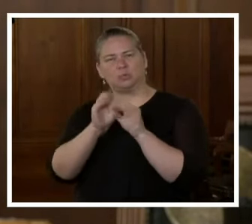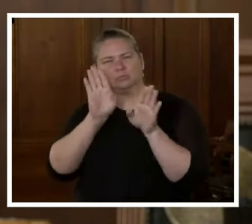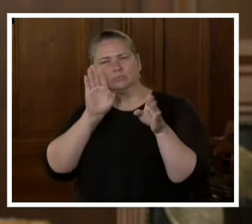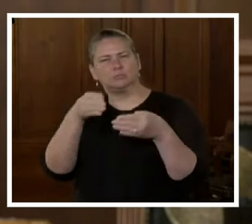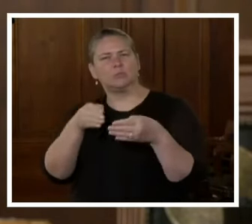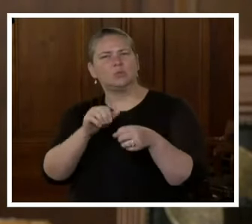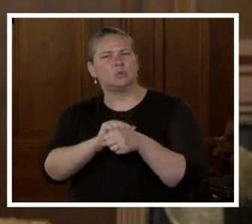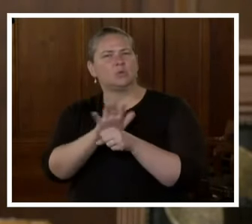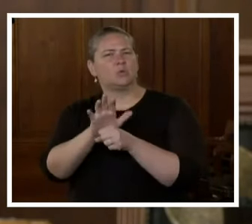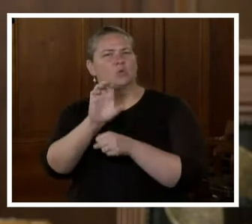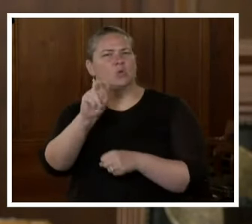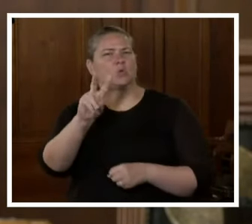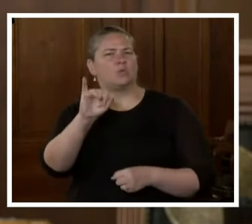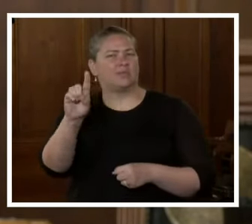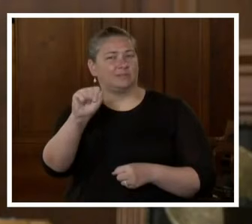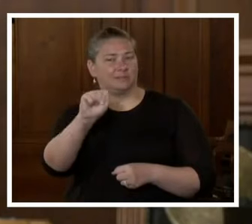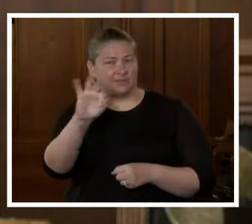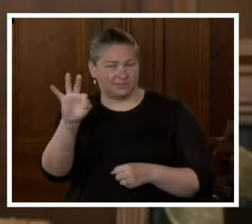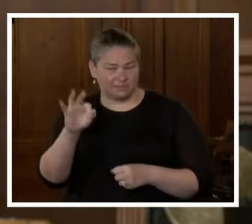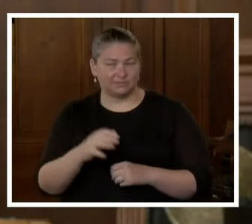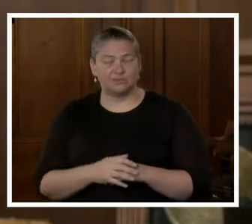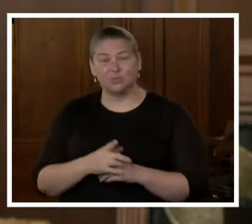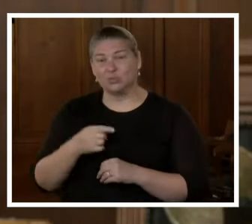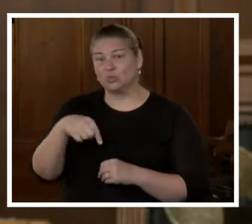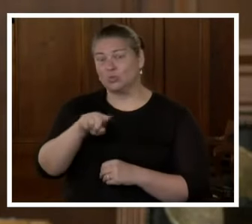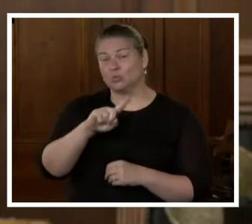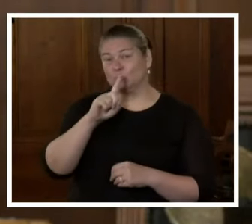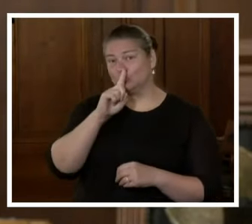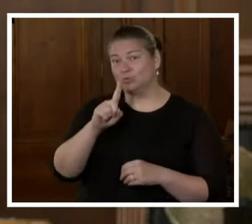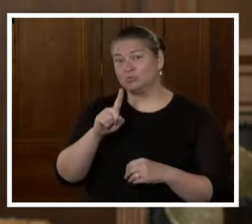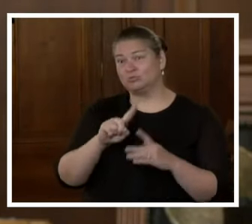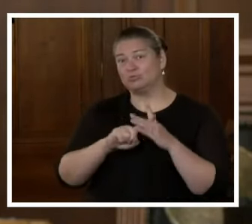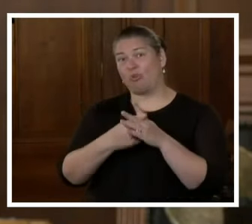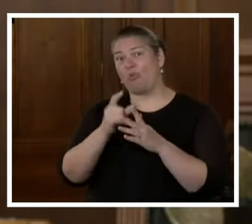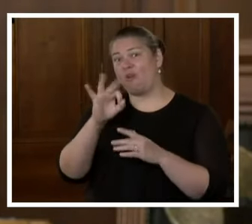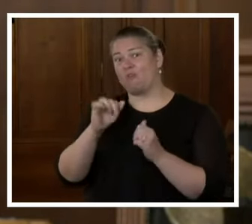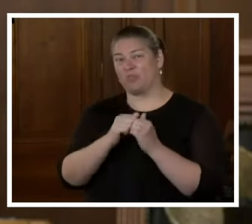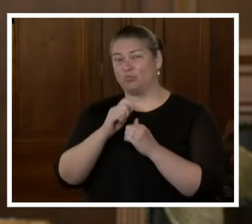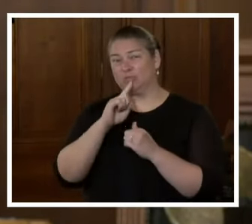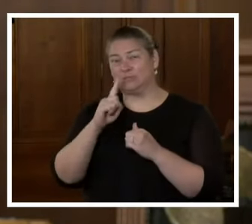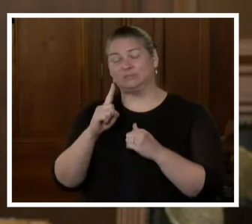INDIVIDUAL IS THAT IF IT IS A